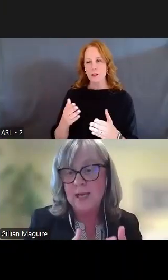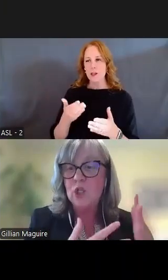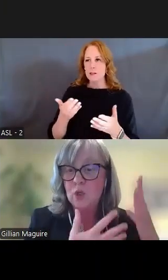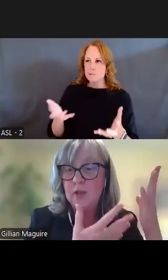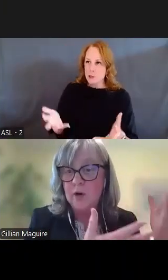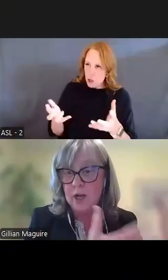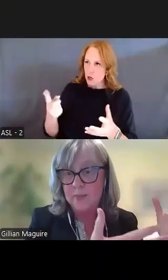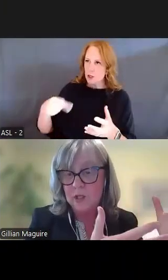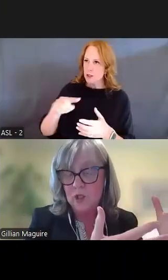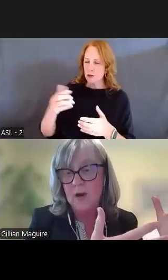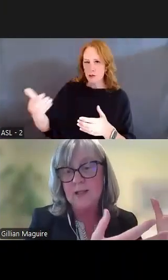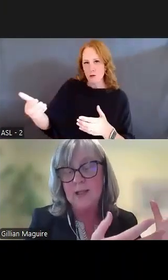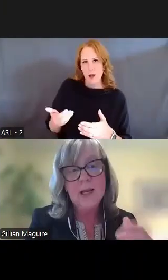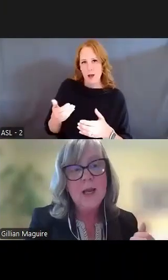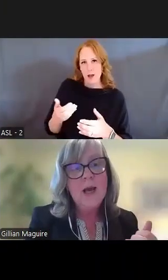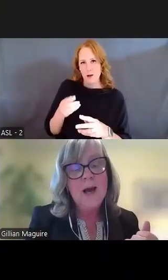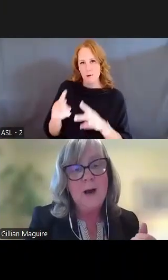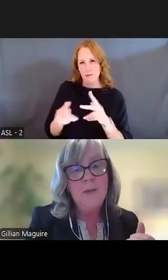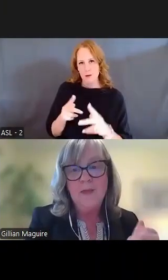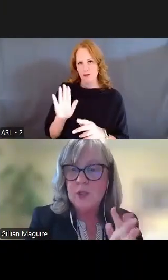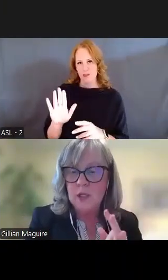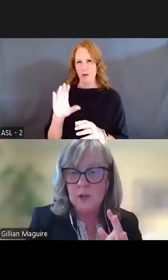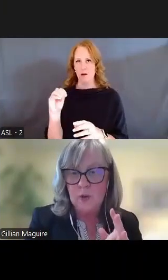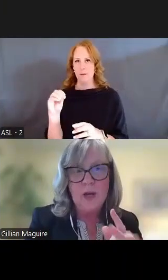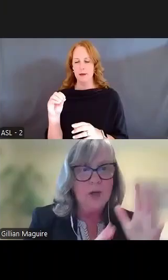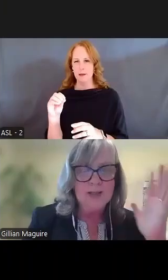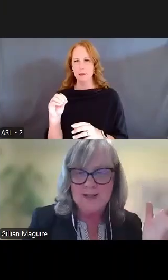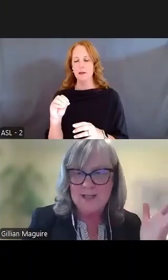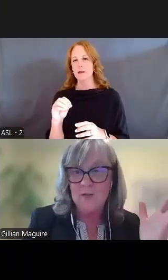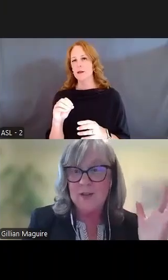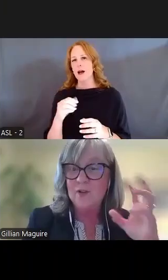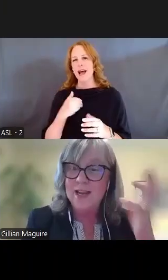into their companies directly. Um and those include I've got a list here of the different